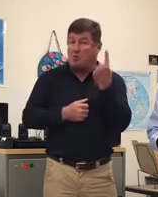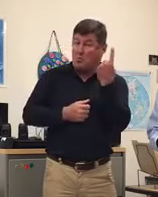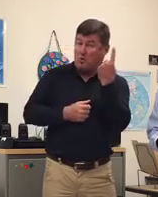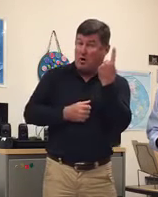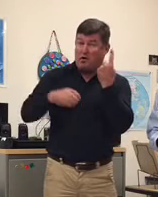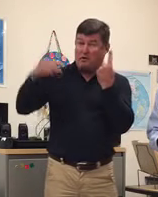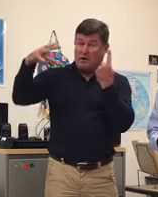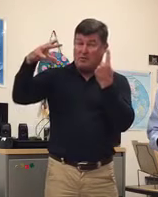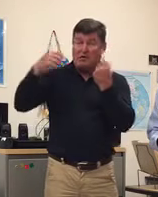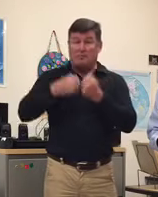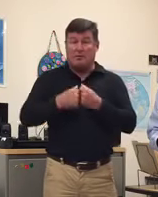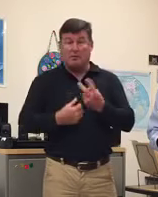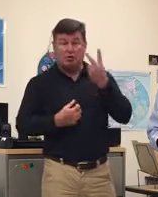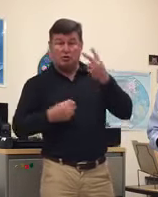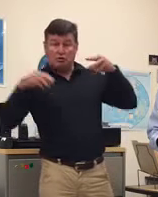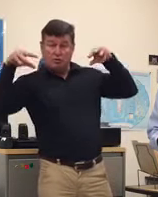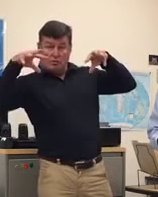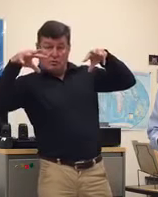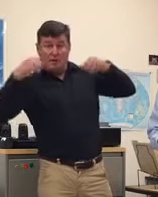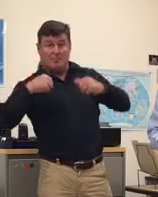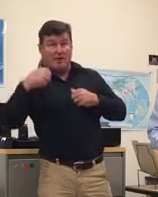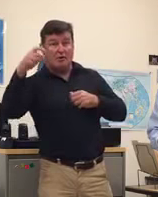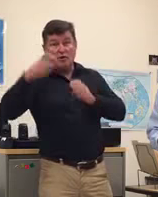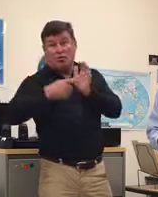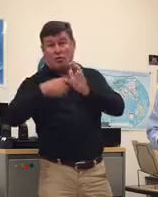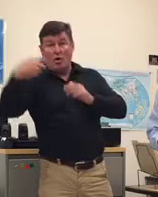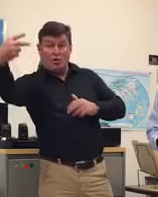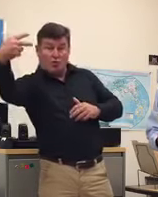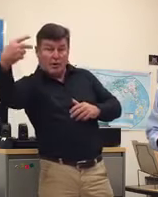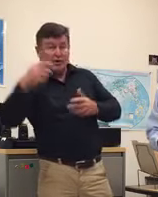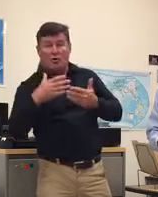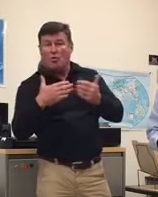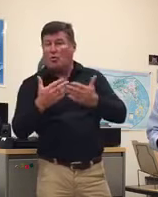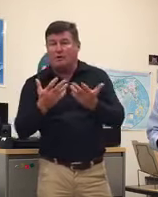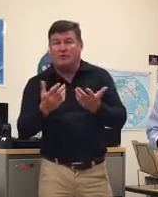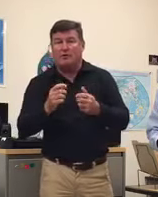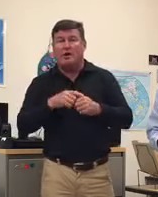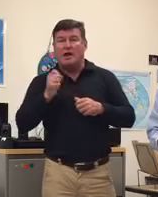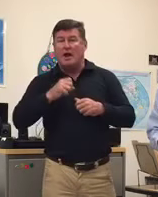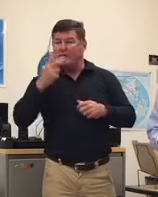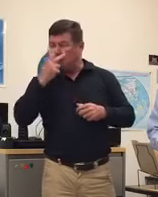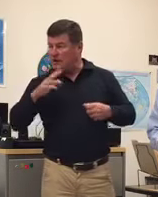So it could be one camera, it might be two cameras, it might be three cameras.